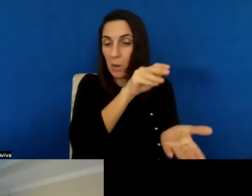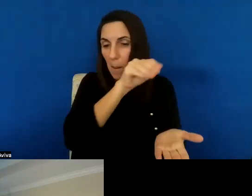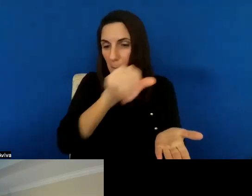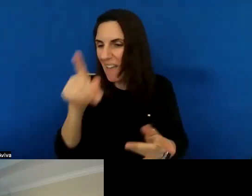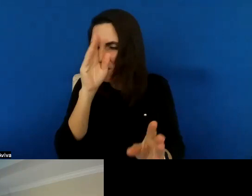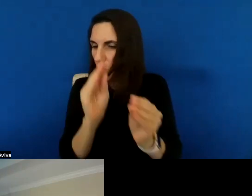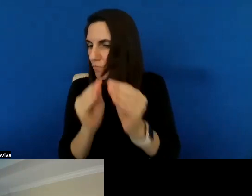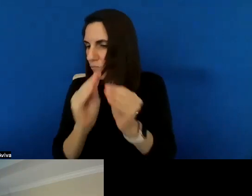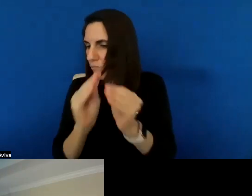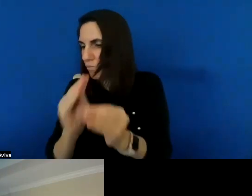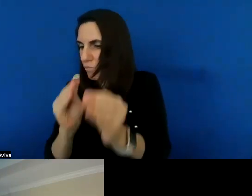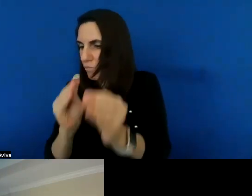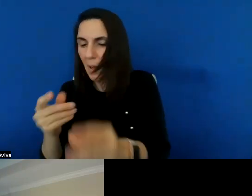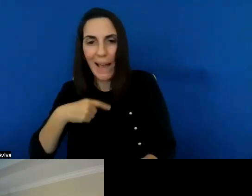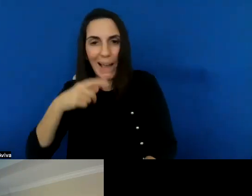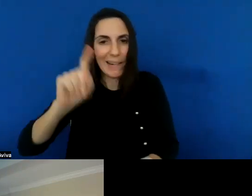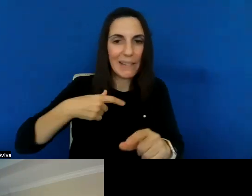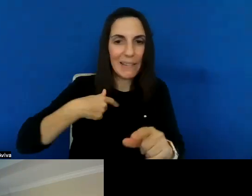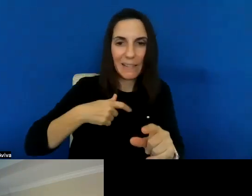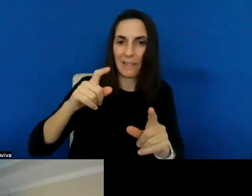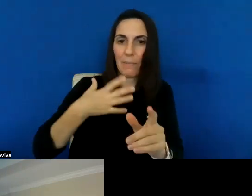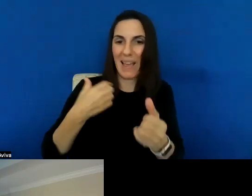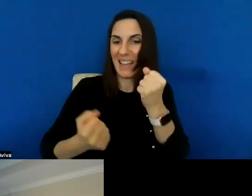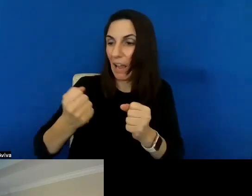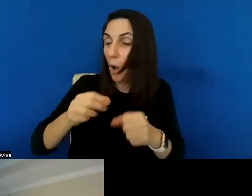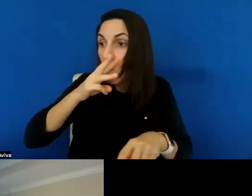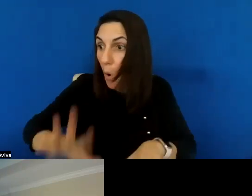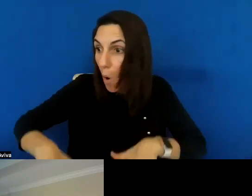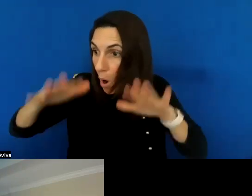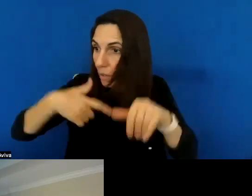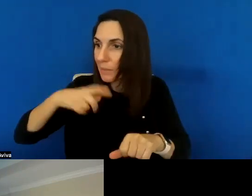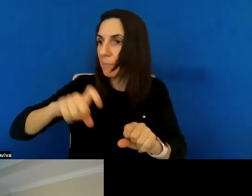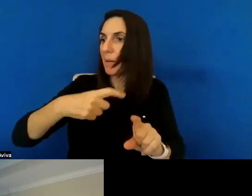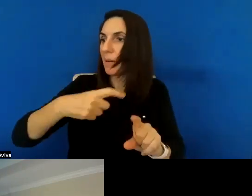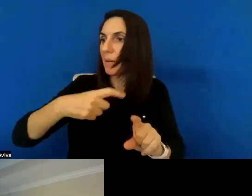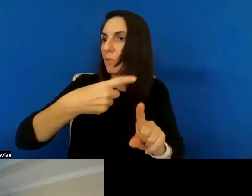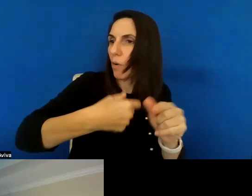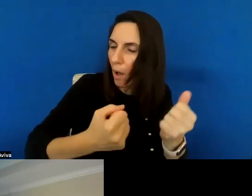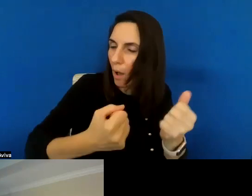immediately, you know I needed my car vehicle with flooded. 11:15:04 Yeah. 11:14:53 I needed a rental car, you know.